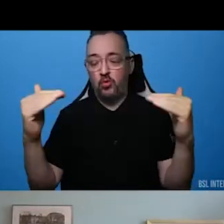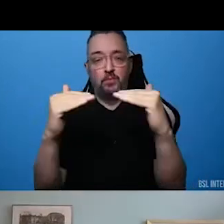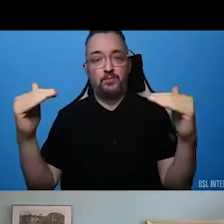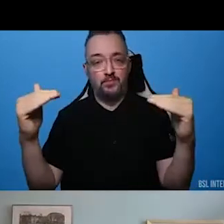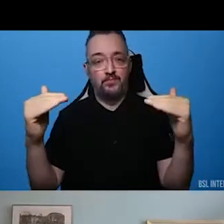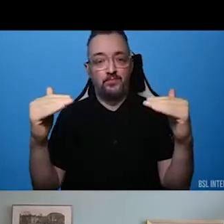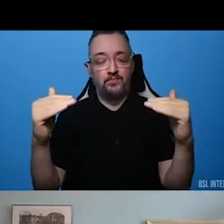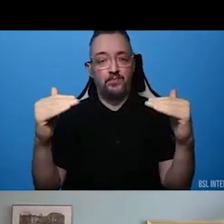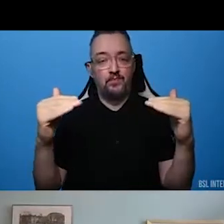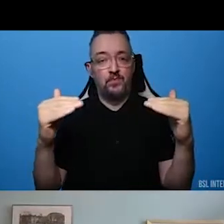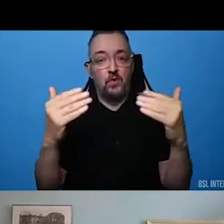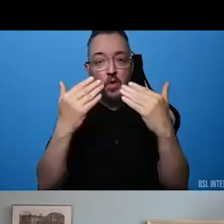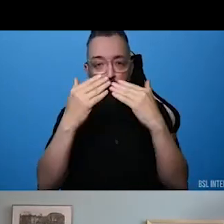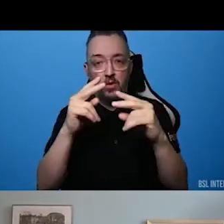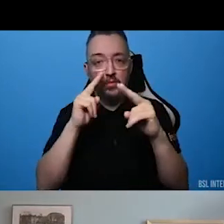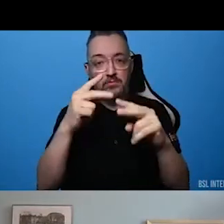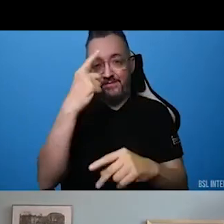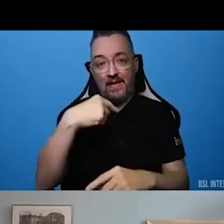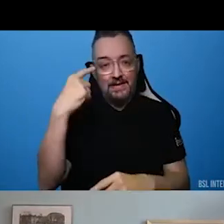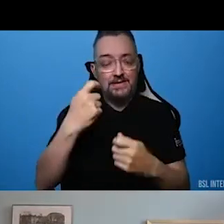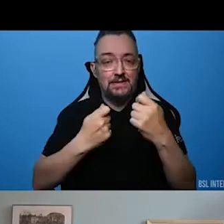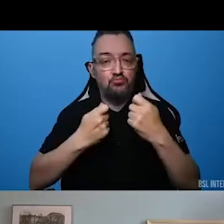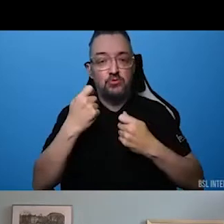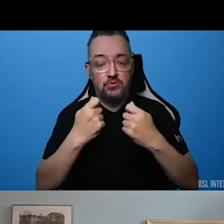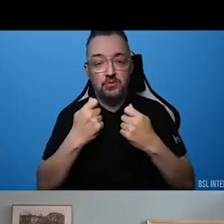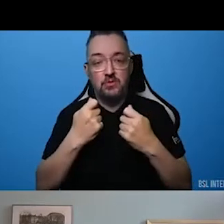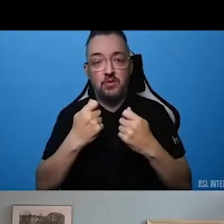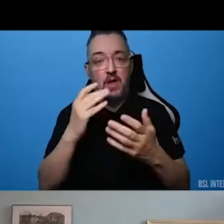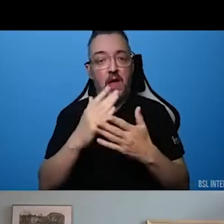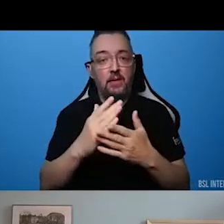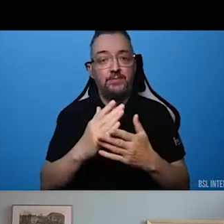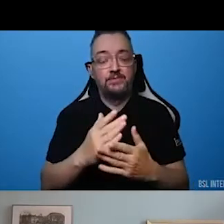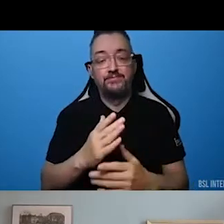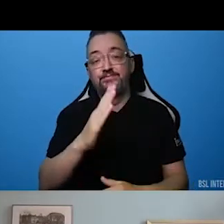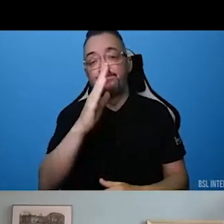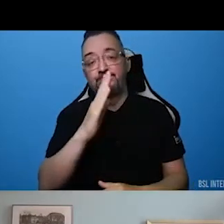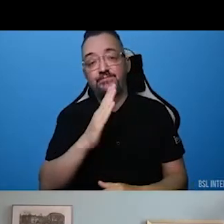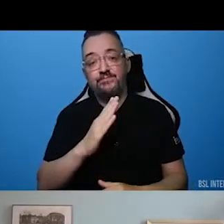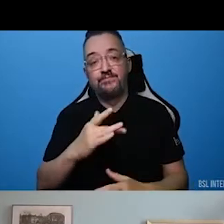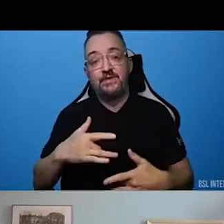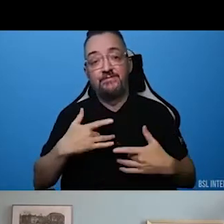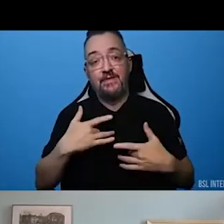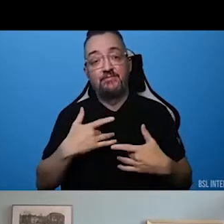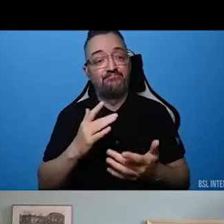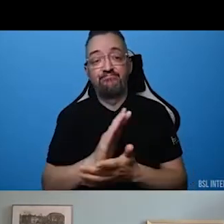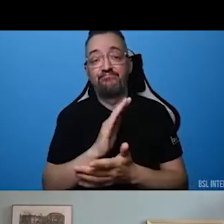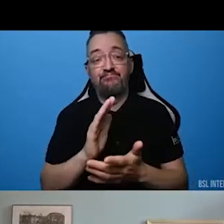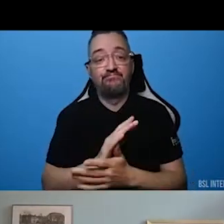So looking closer the expression on his face is quite sanguine, he seems perfectly content with his role.